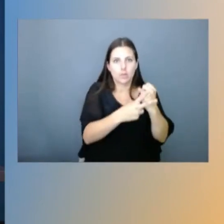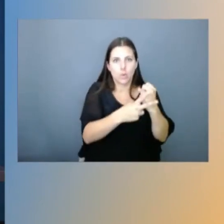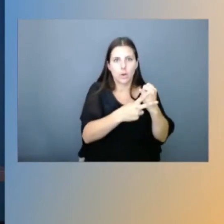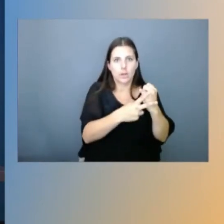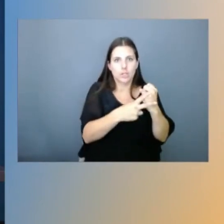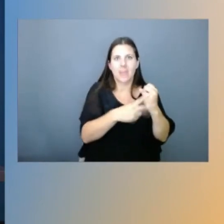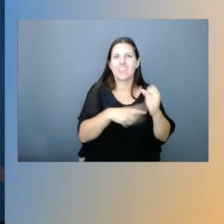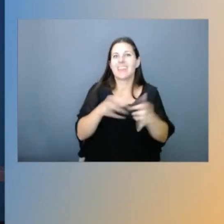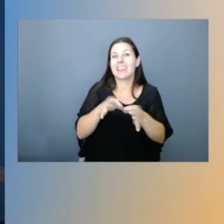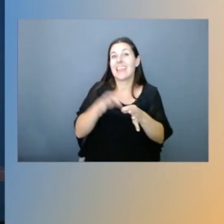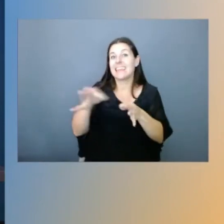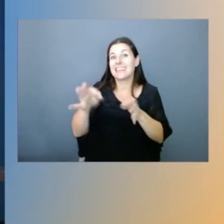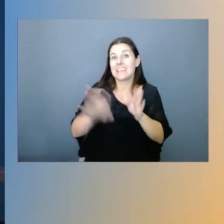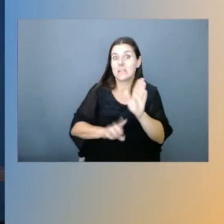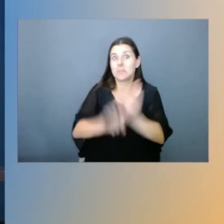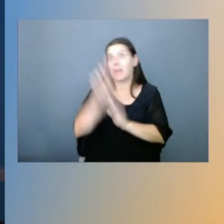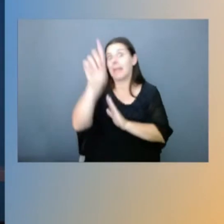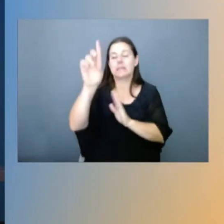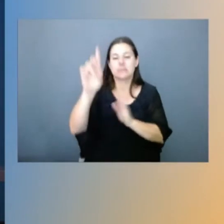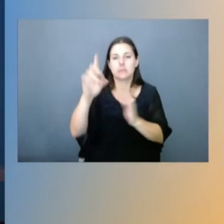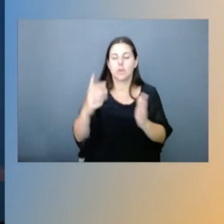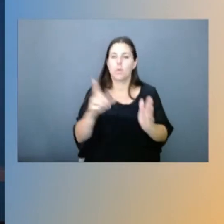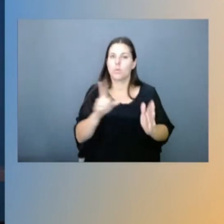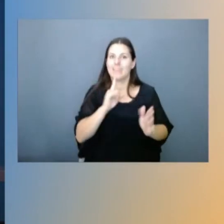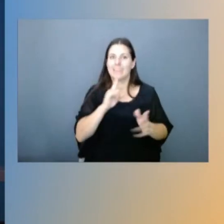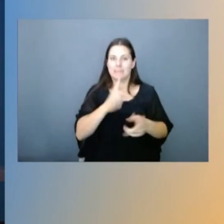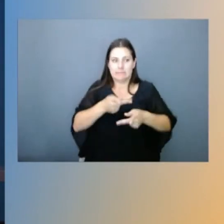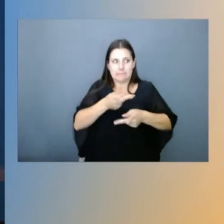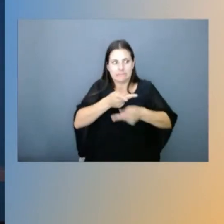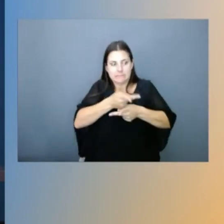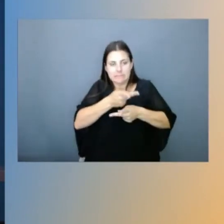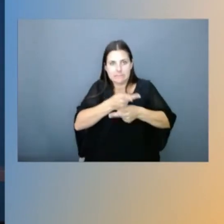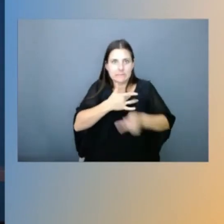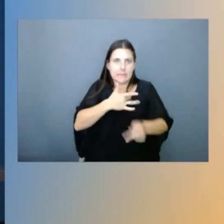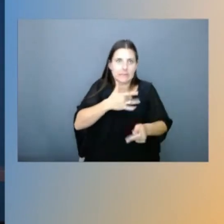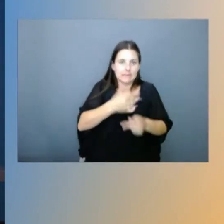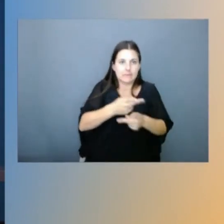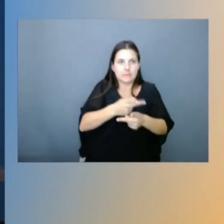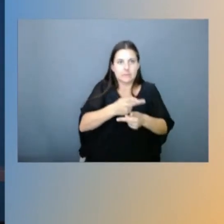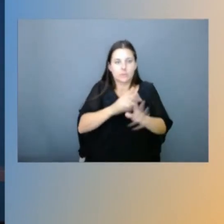so they're so sensitive to that. So if you talk to them, what they really desire